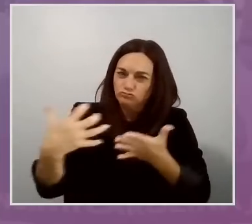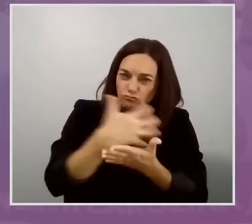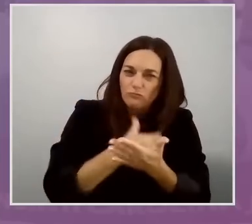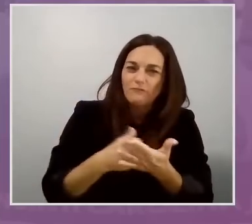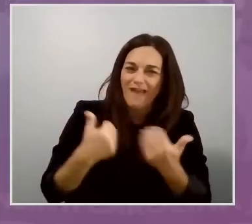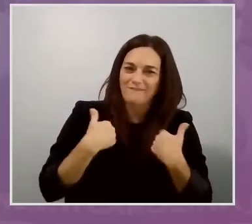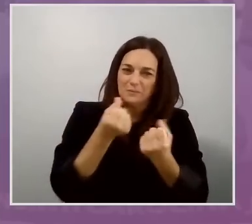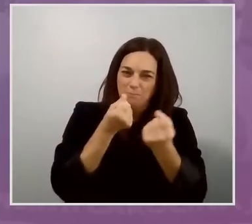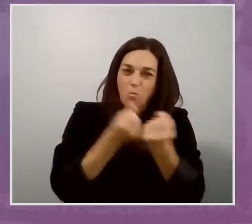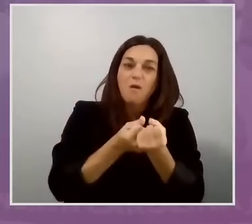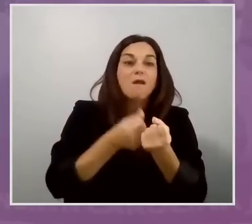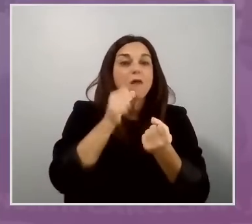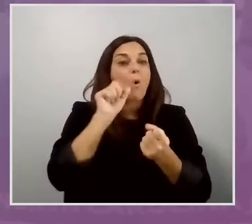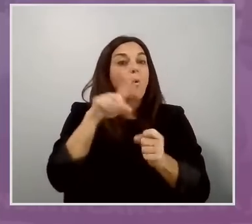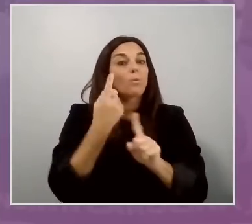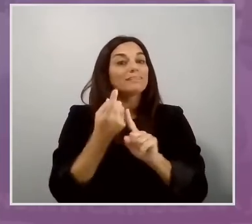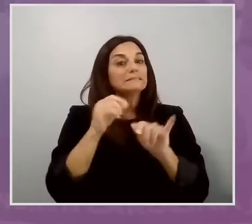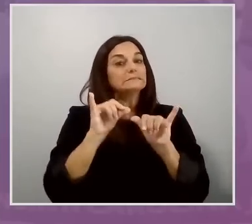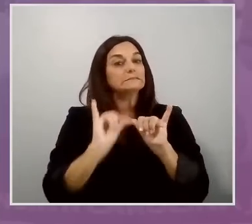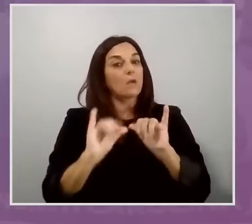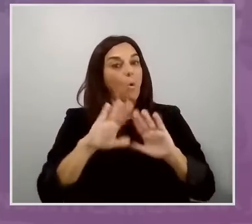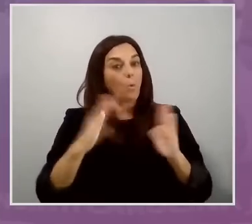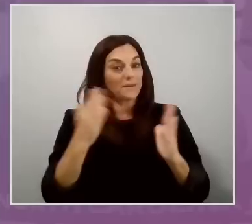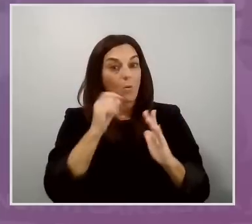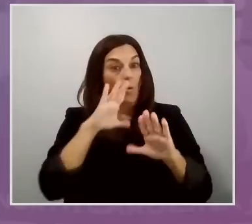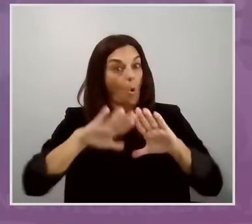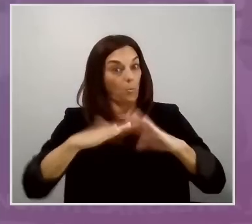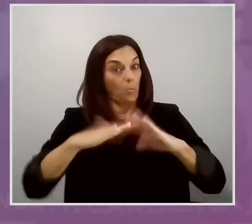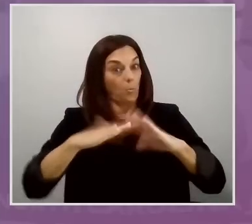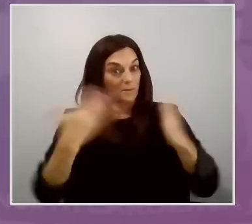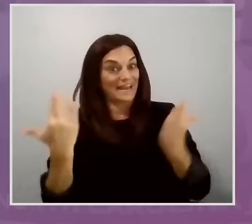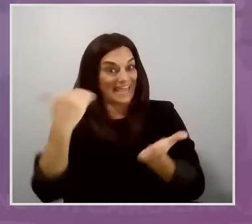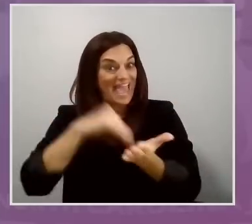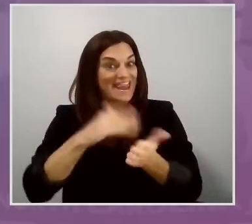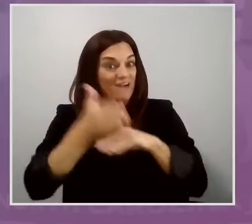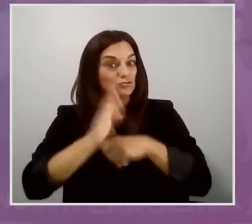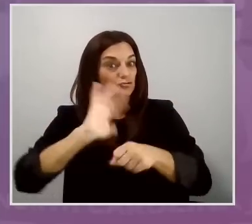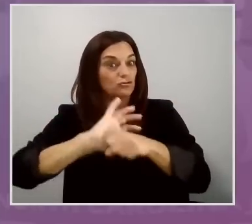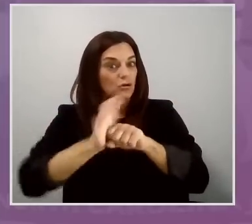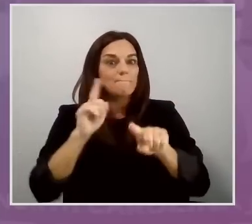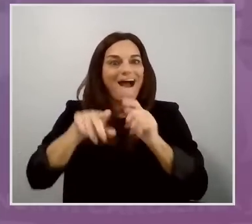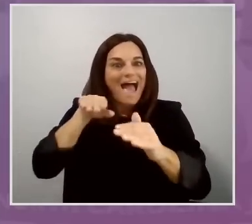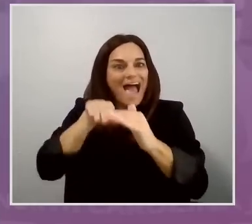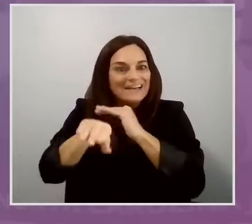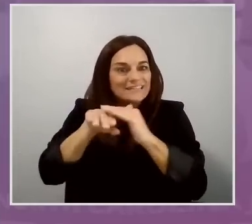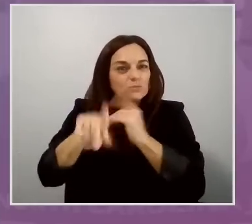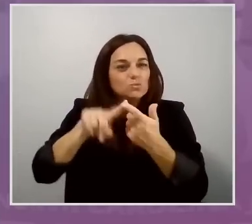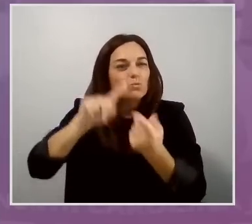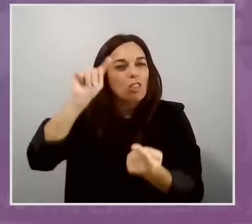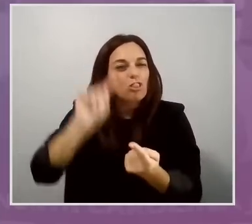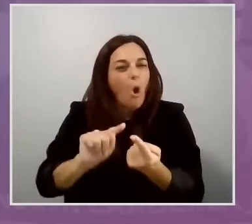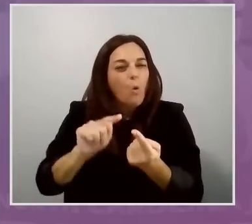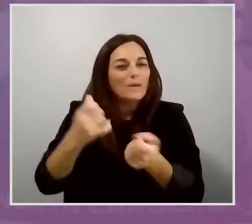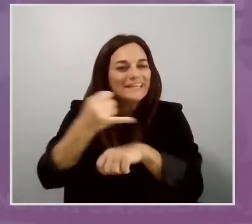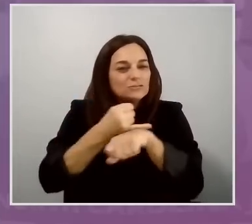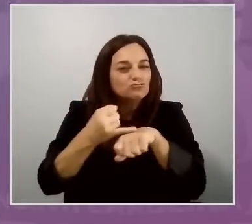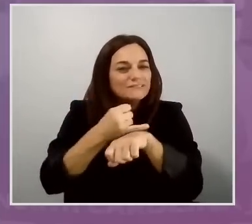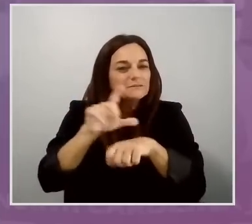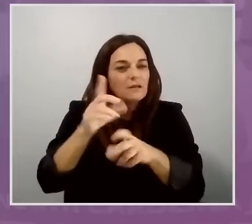LEADERS IN NORTH CAROLINA.